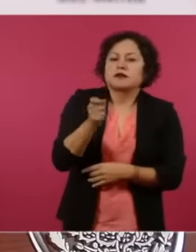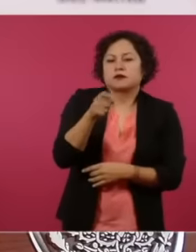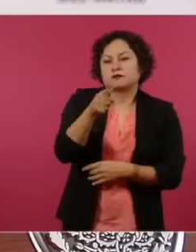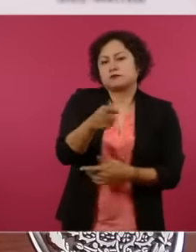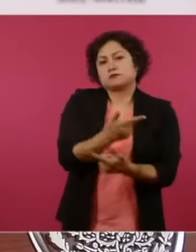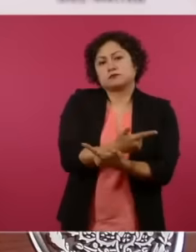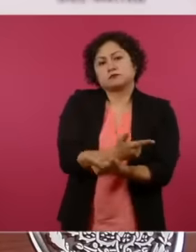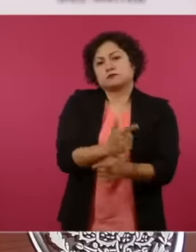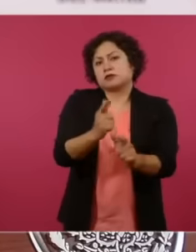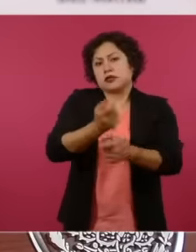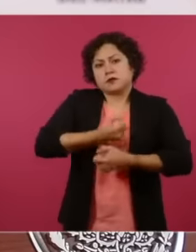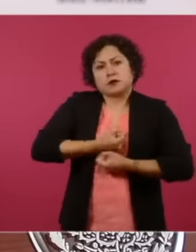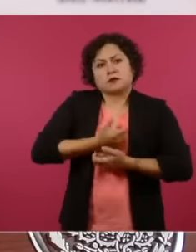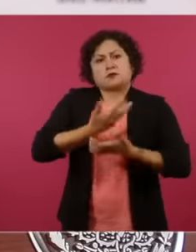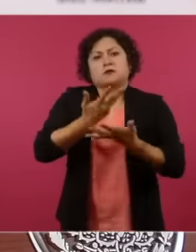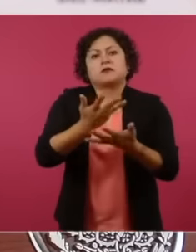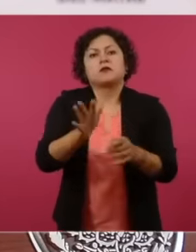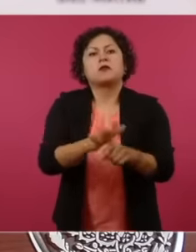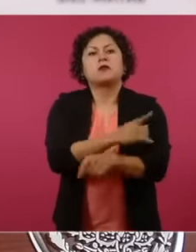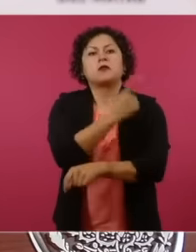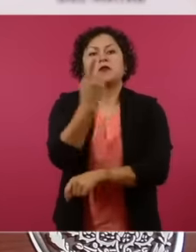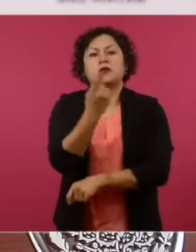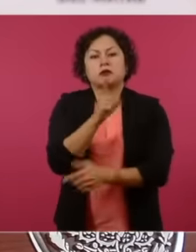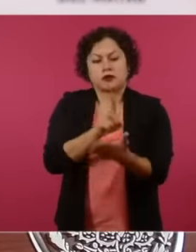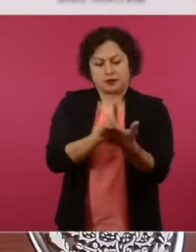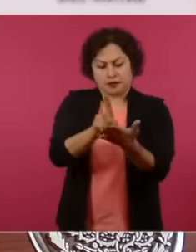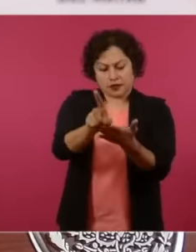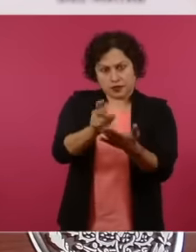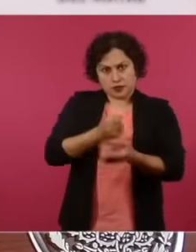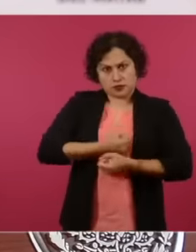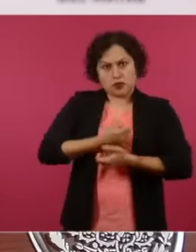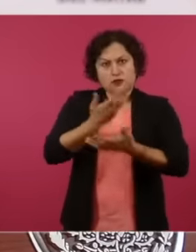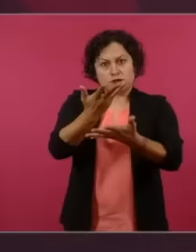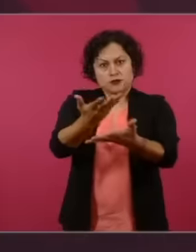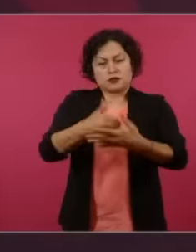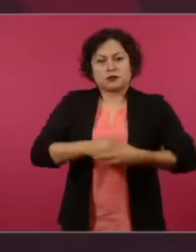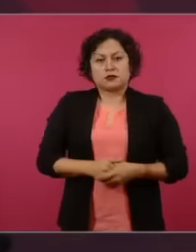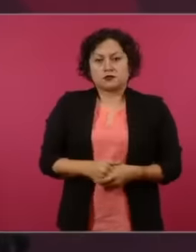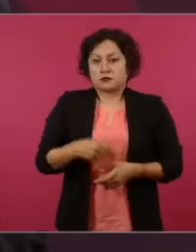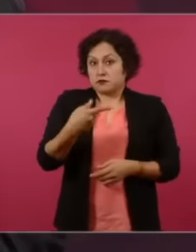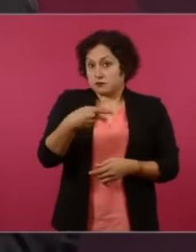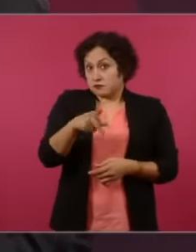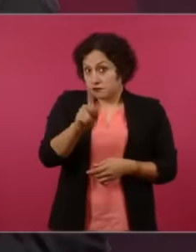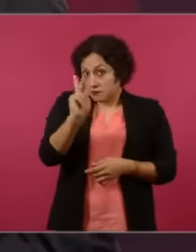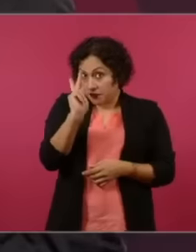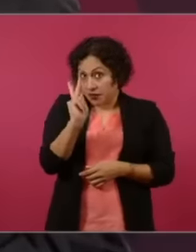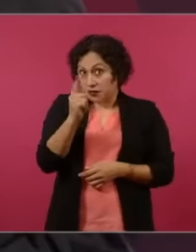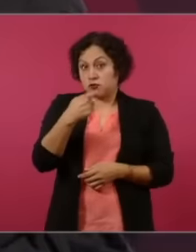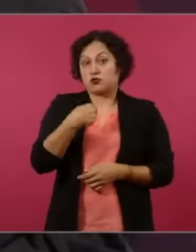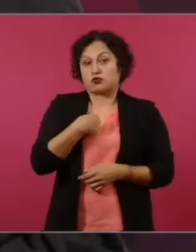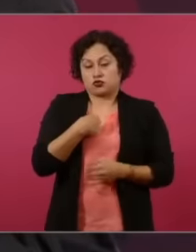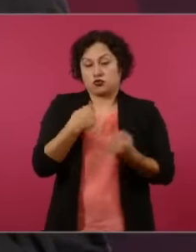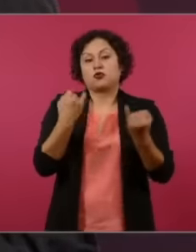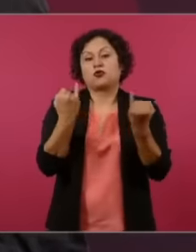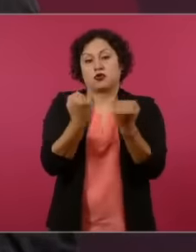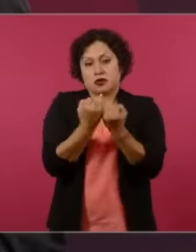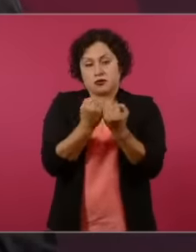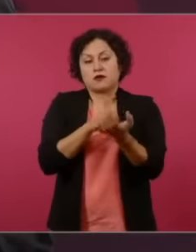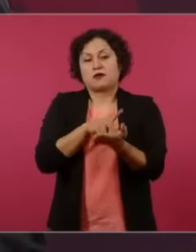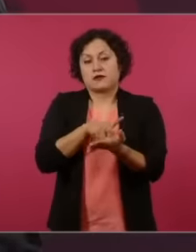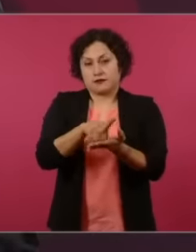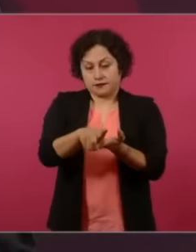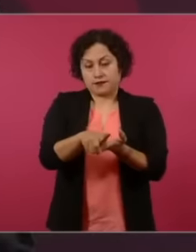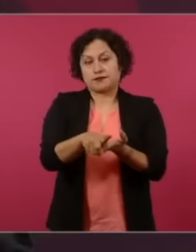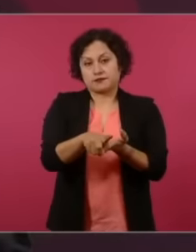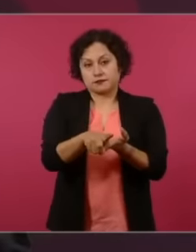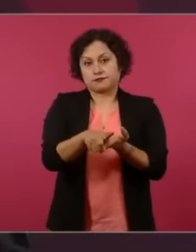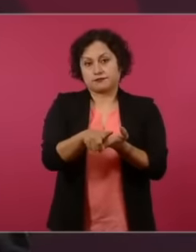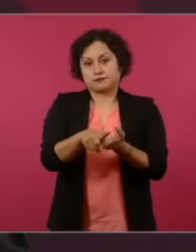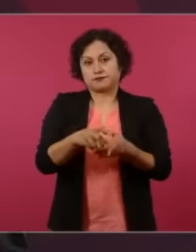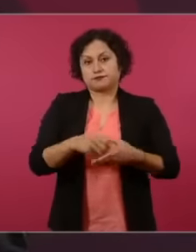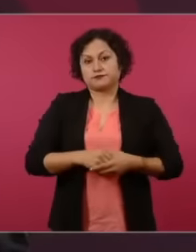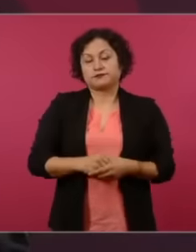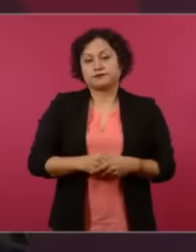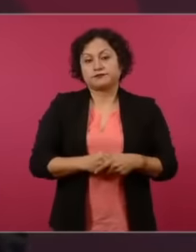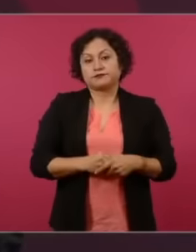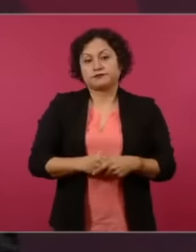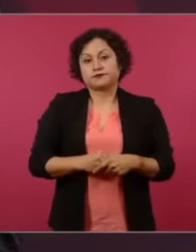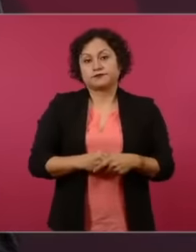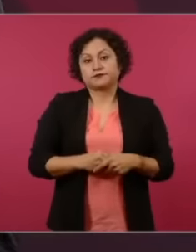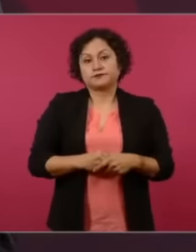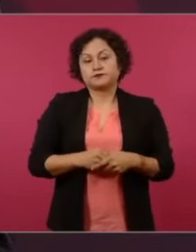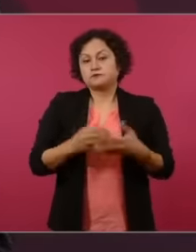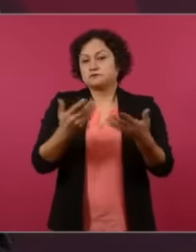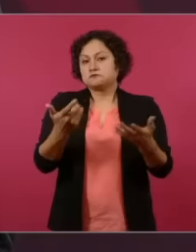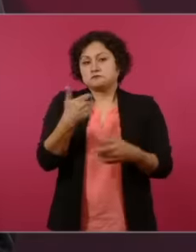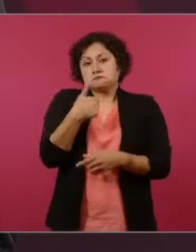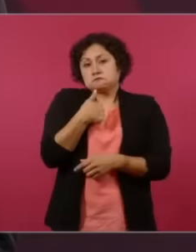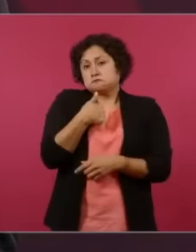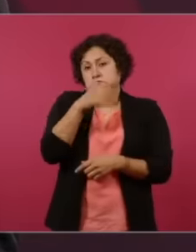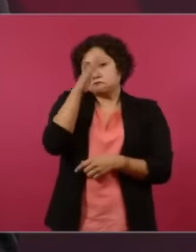of expression but well I also have the right to say that I do not agree with you